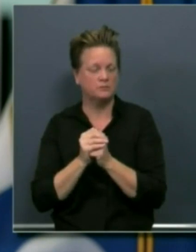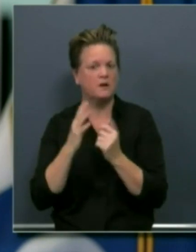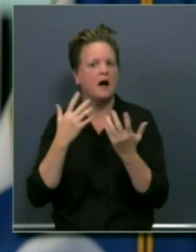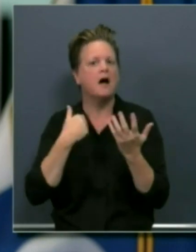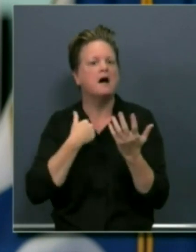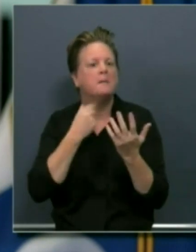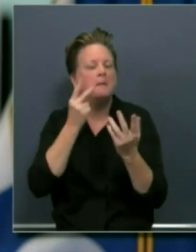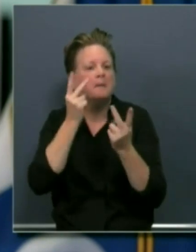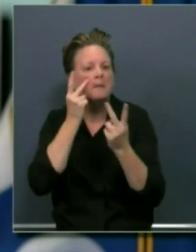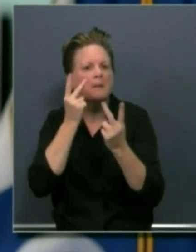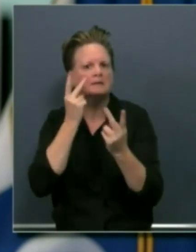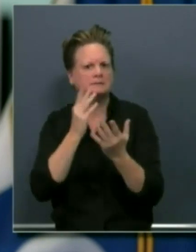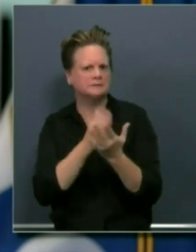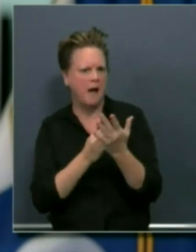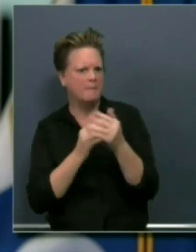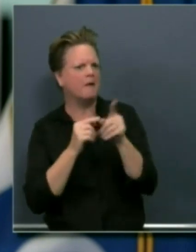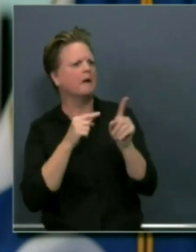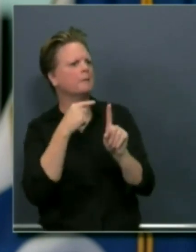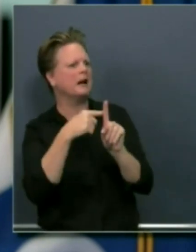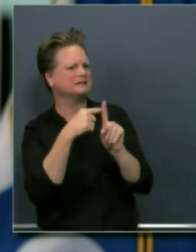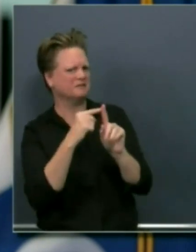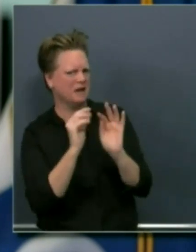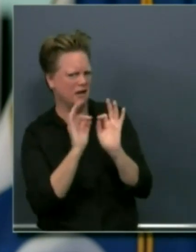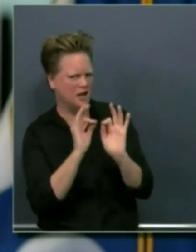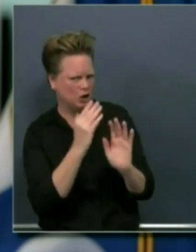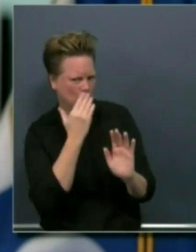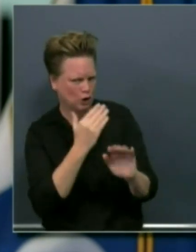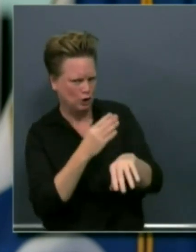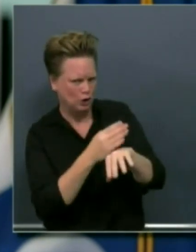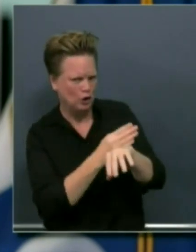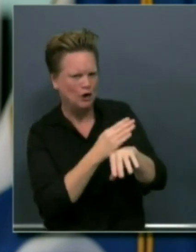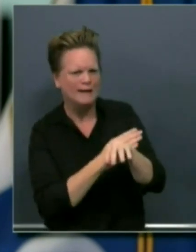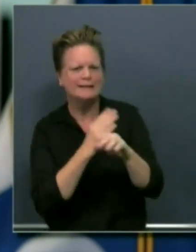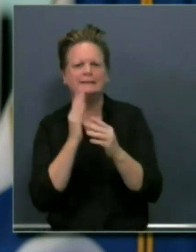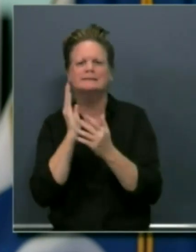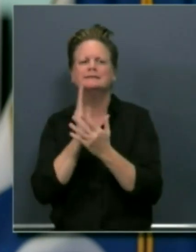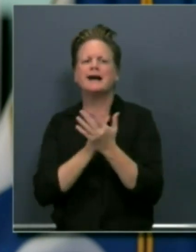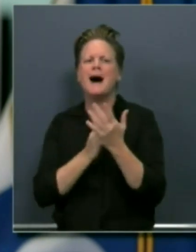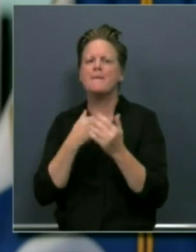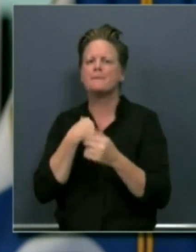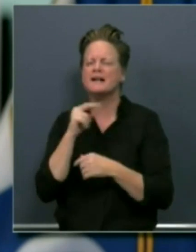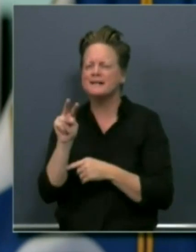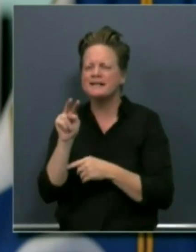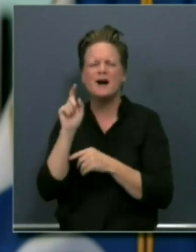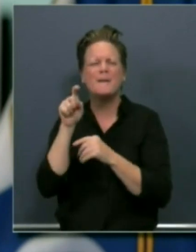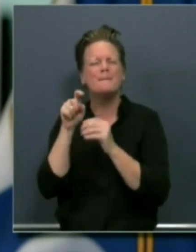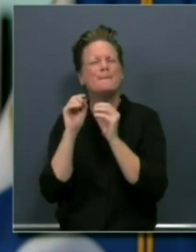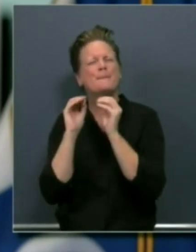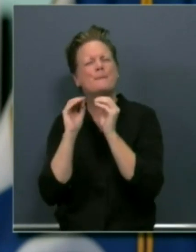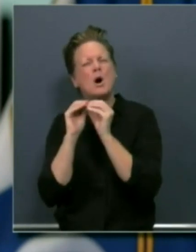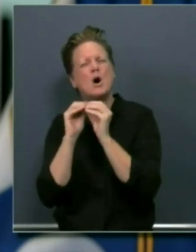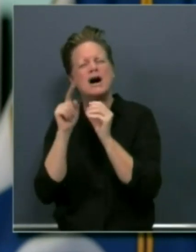ROUGHLY I WELL 12,005 100 1250 ROUGHLY BUT WE WE ARE SEEING